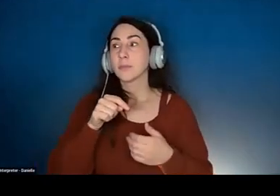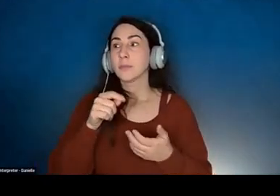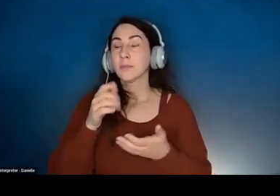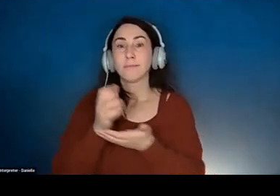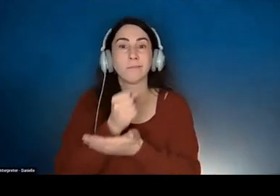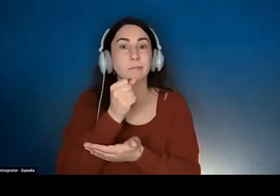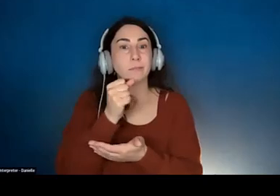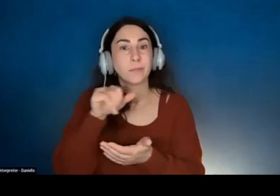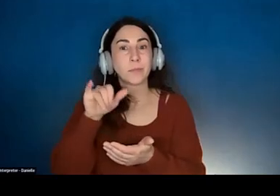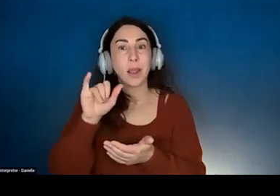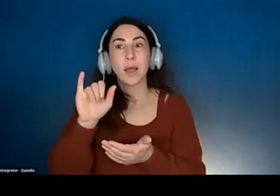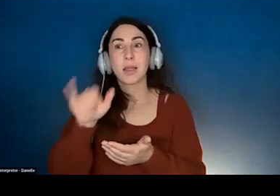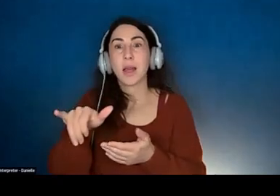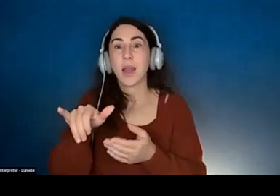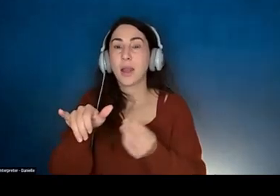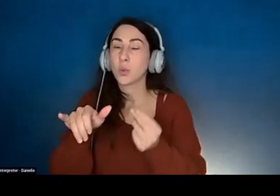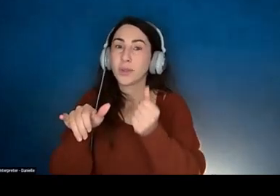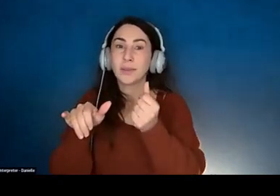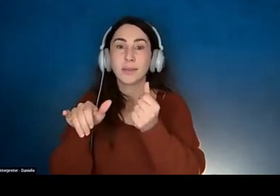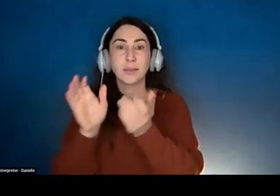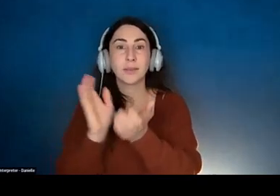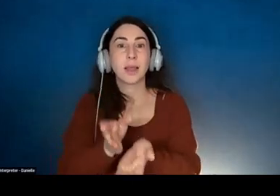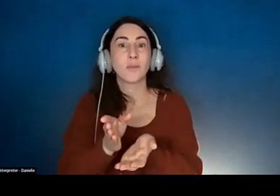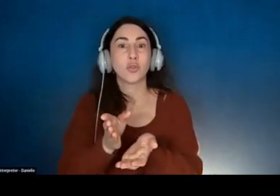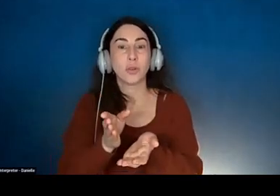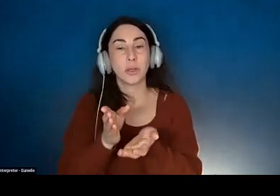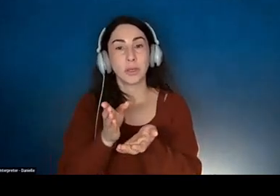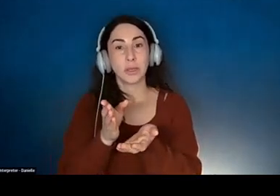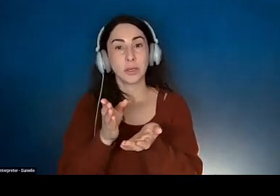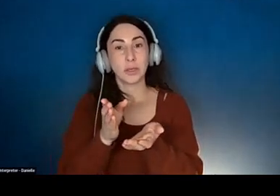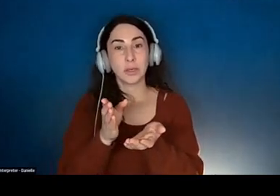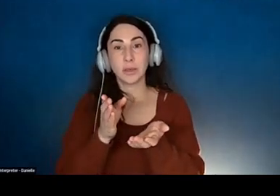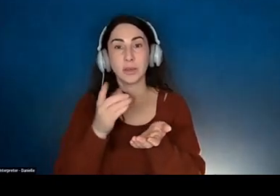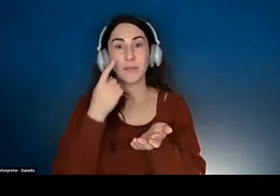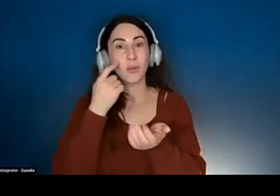our participants was, of essential goods and service